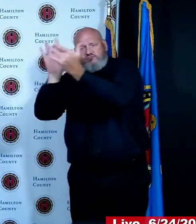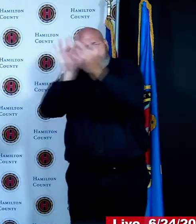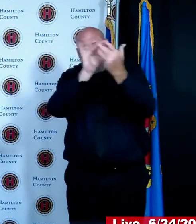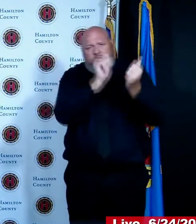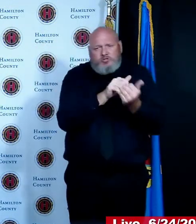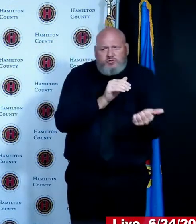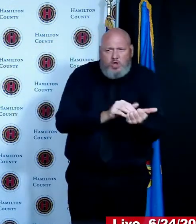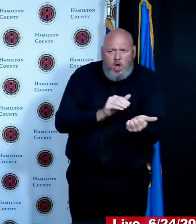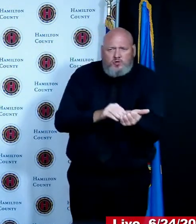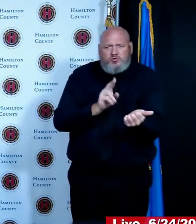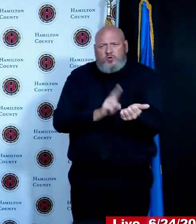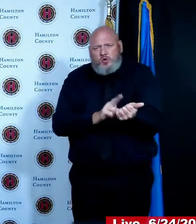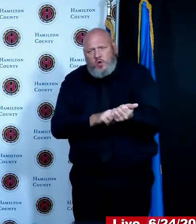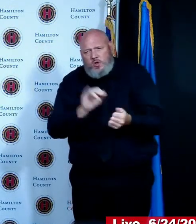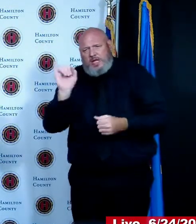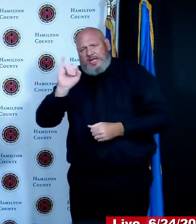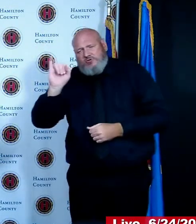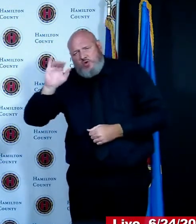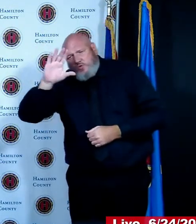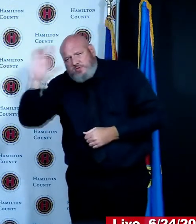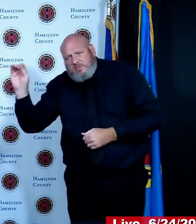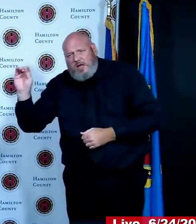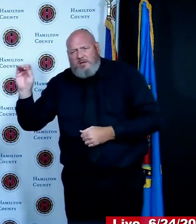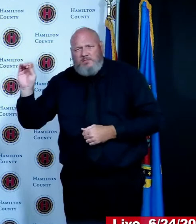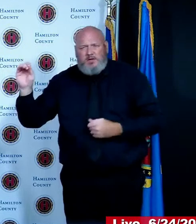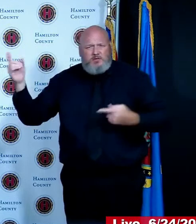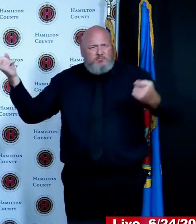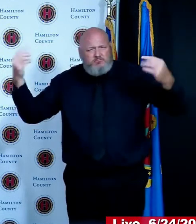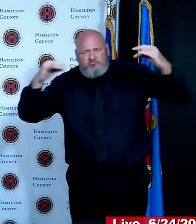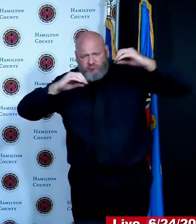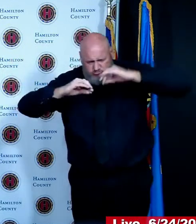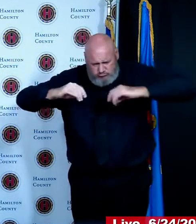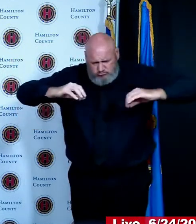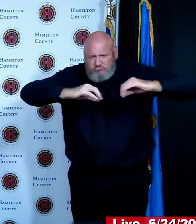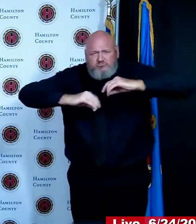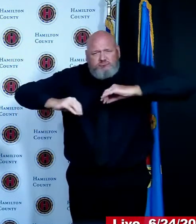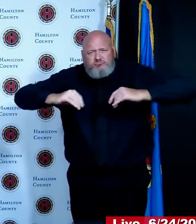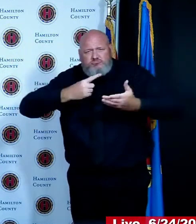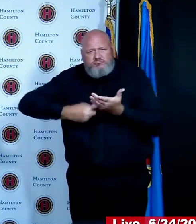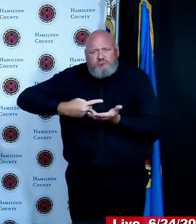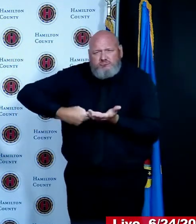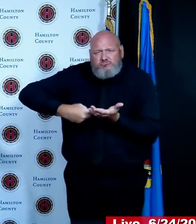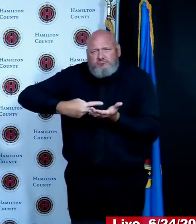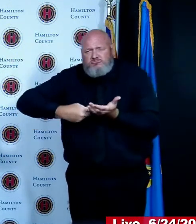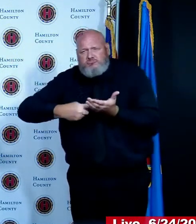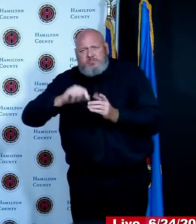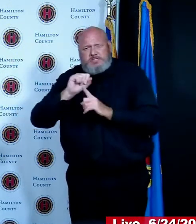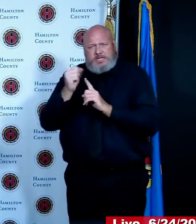care to solve challenging problems like Covid-19 last time I was before you I